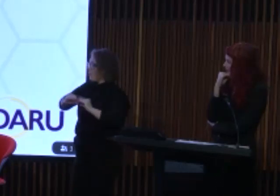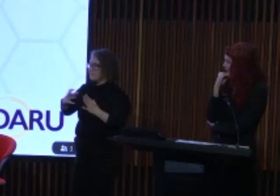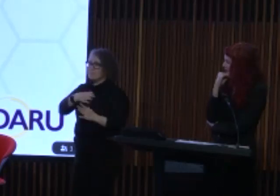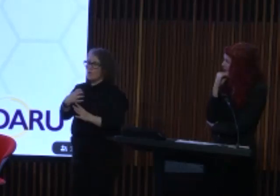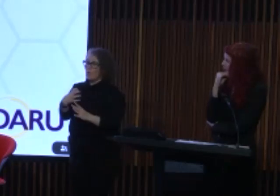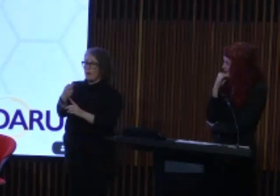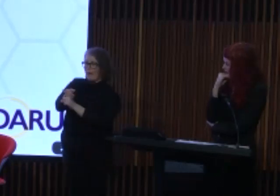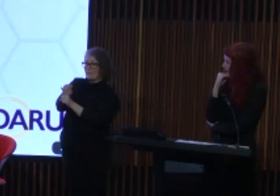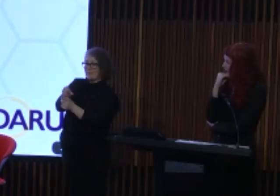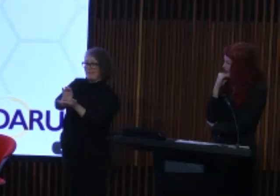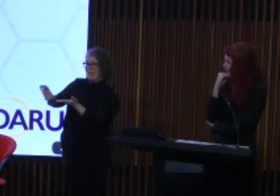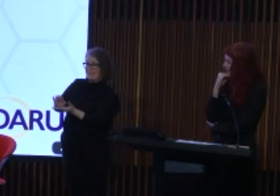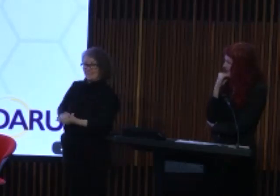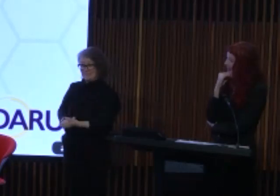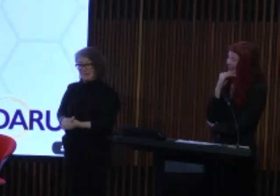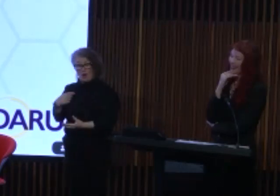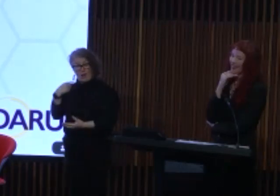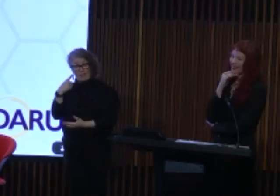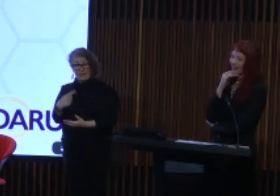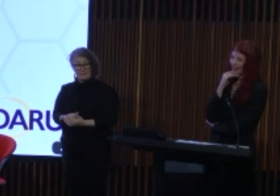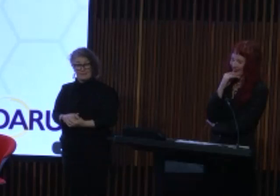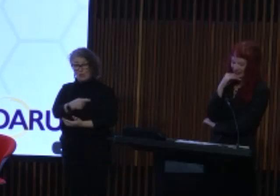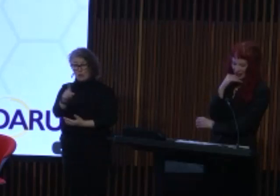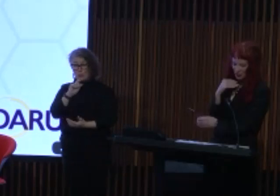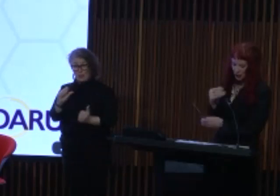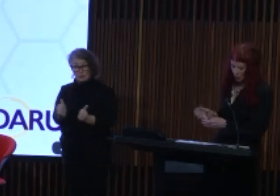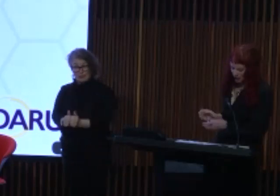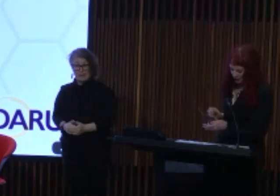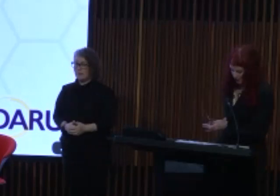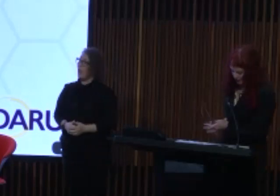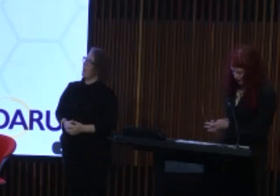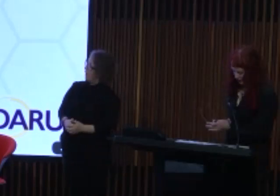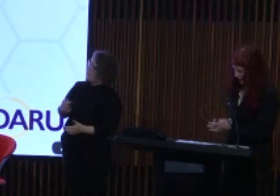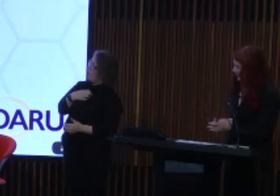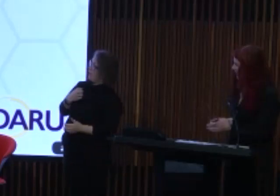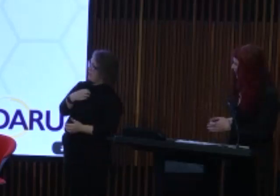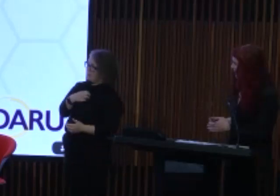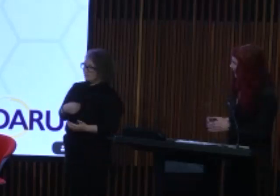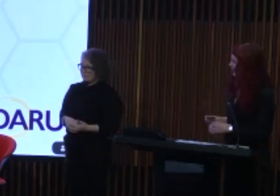I think was high on the list that will be well supported in this room.